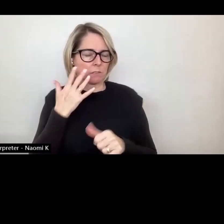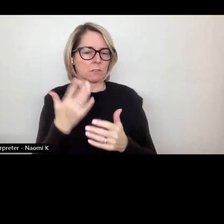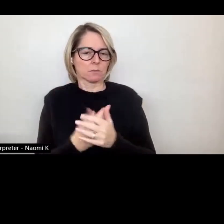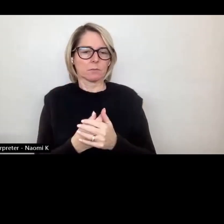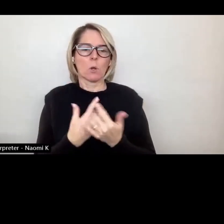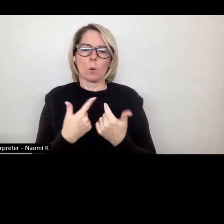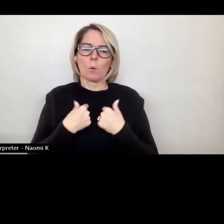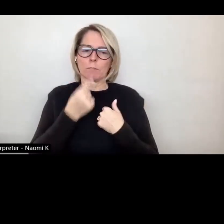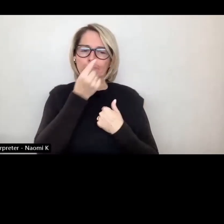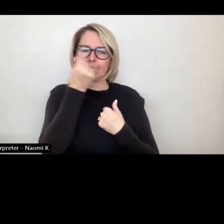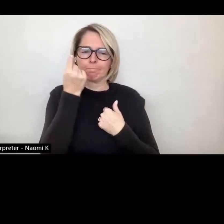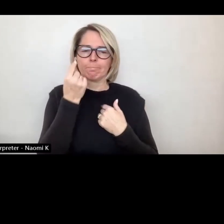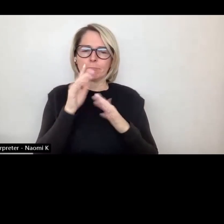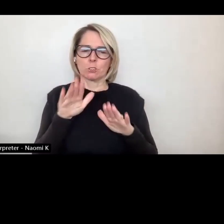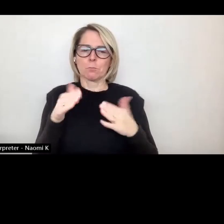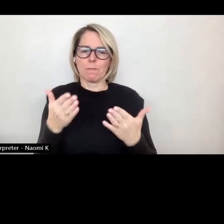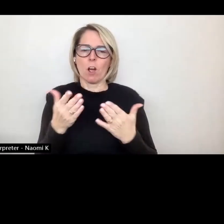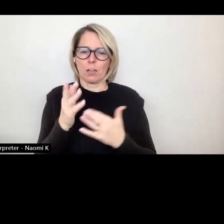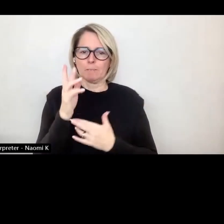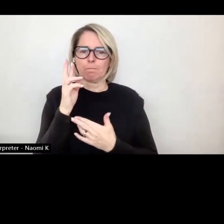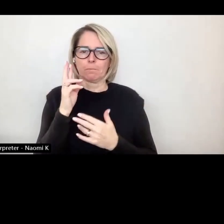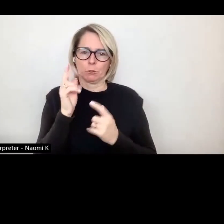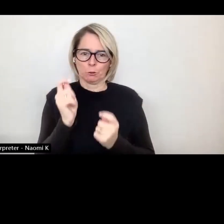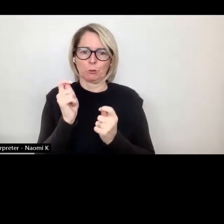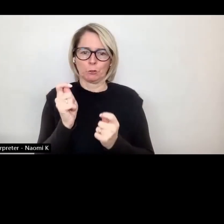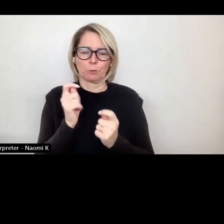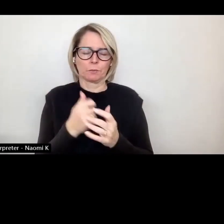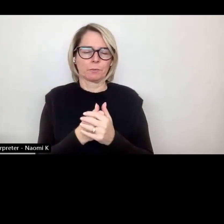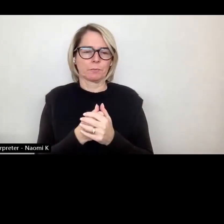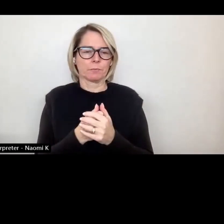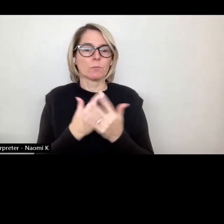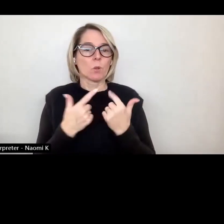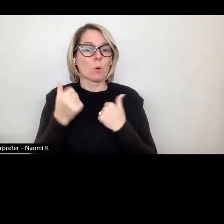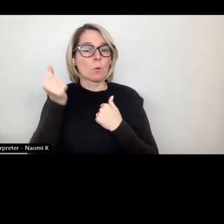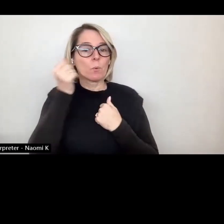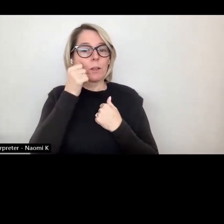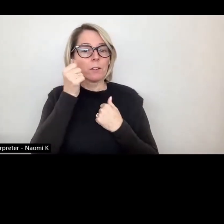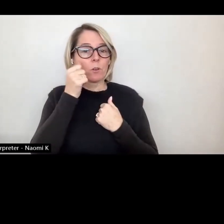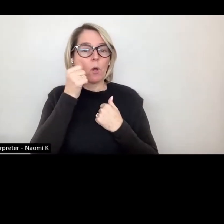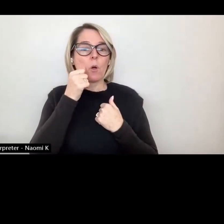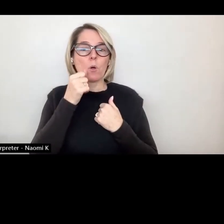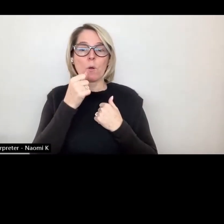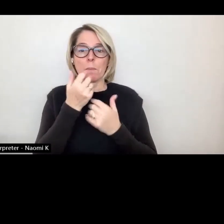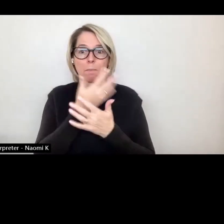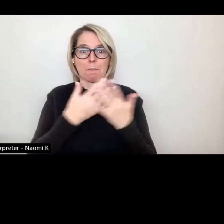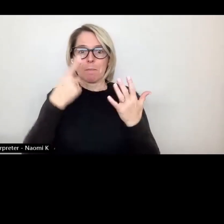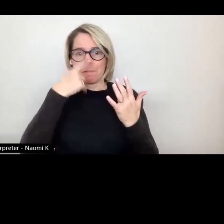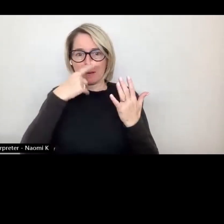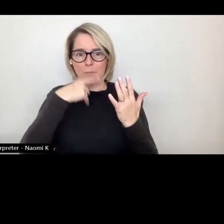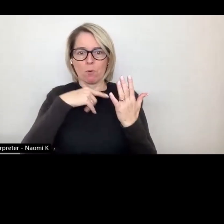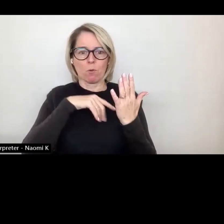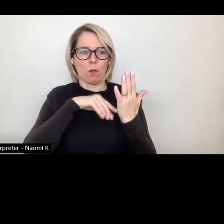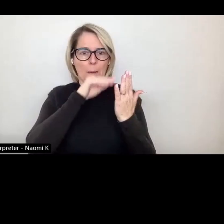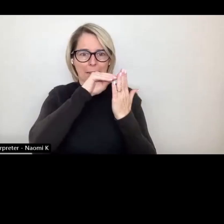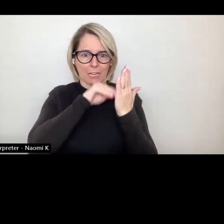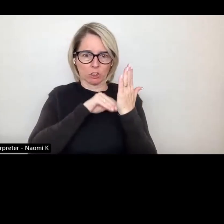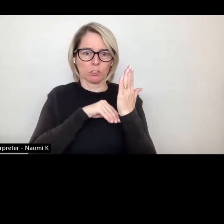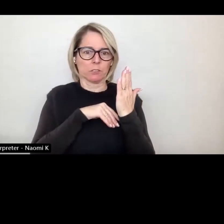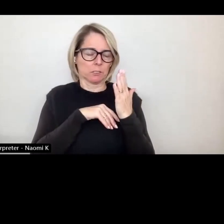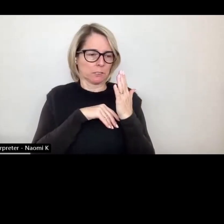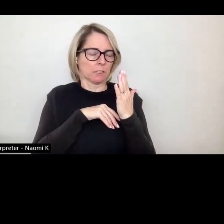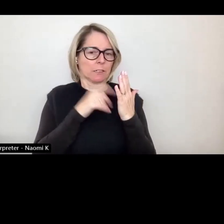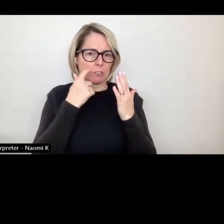We are conscious that people are actively working on the applications right now and the application period is limited.